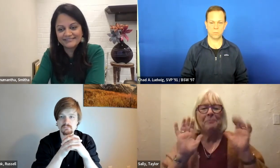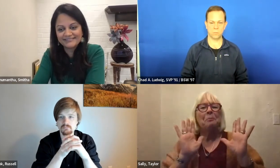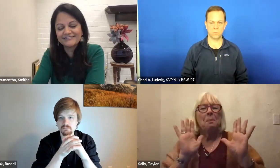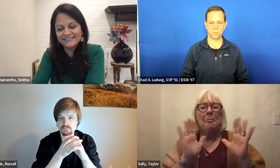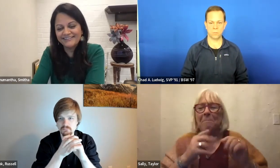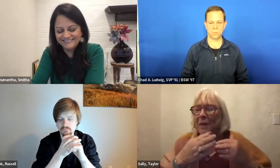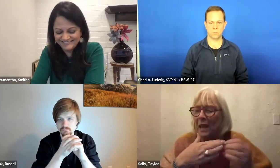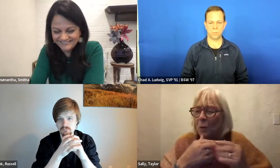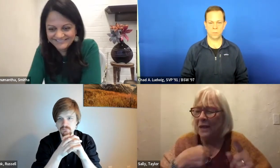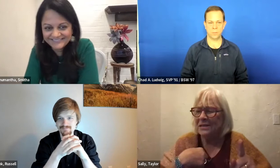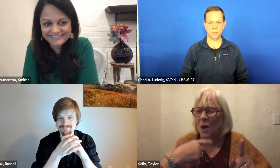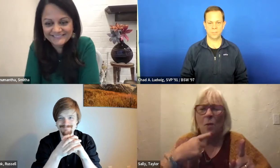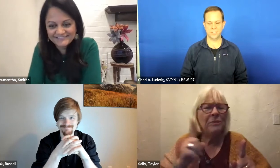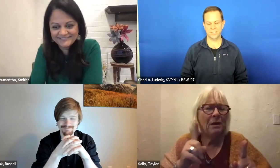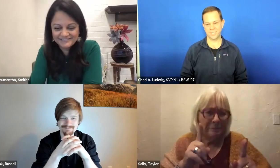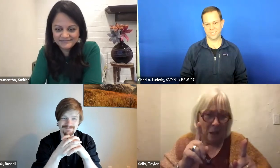so she had been working for quite a few years...